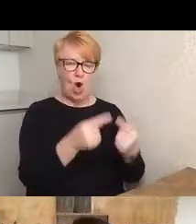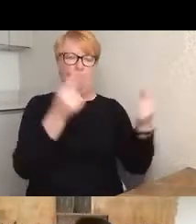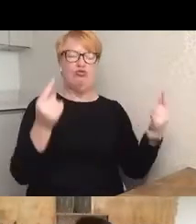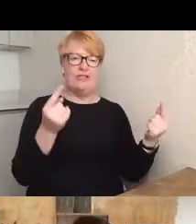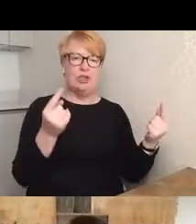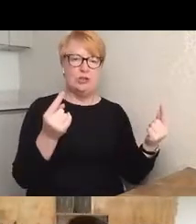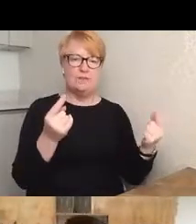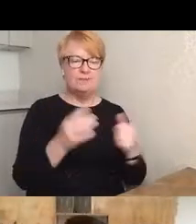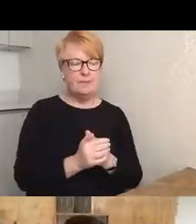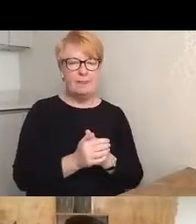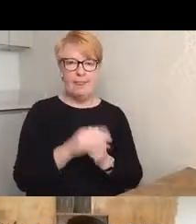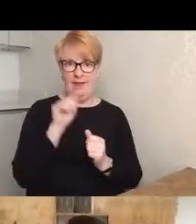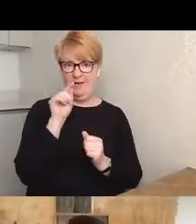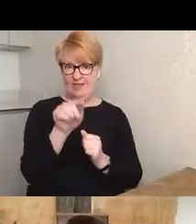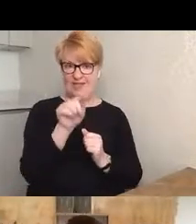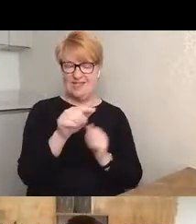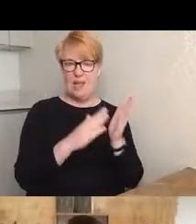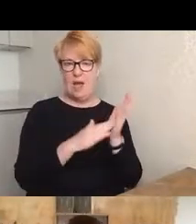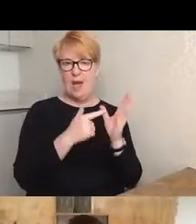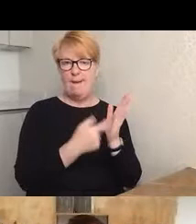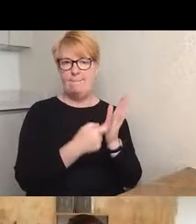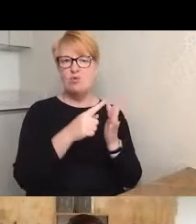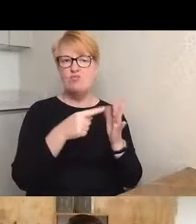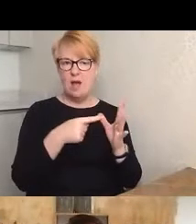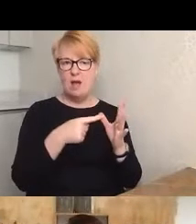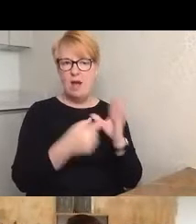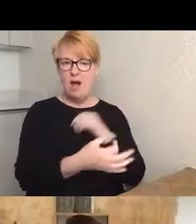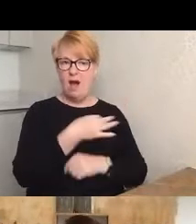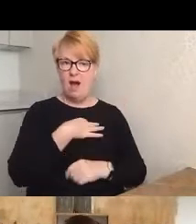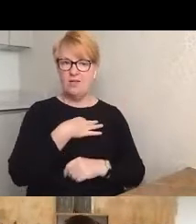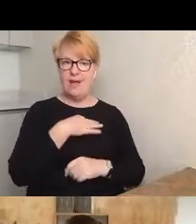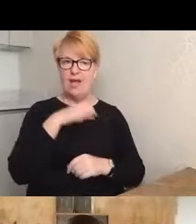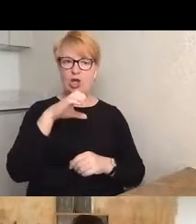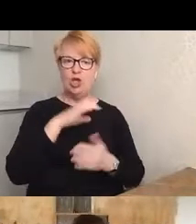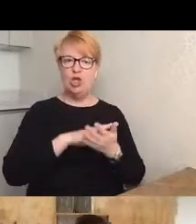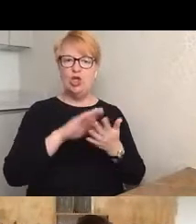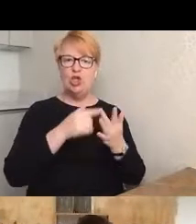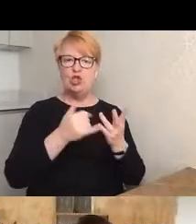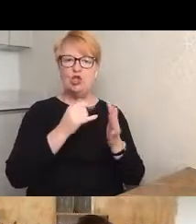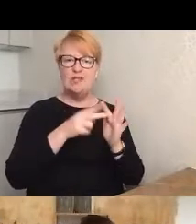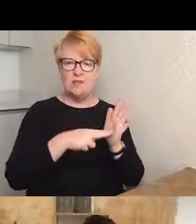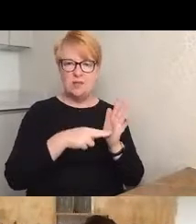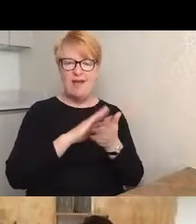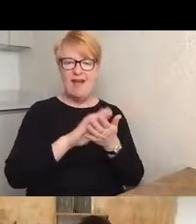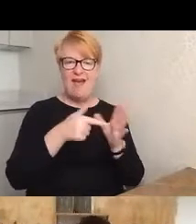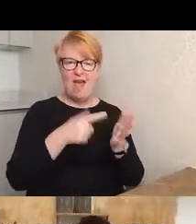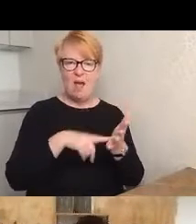was that she's, she was commissioned by Chisenhale to do a piece of work. And after speaking to people who worked in Chisenhale she came up